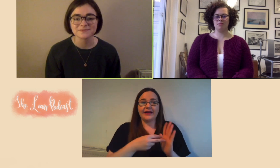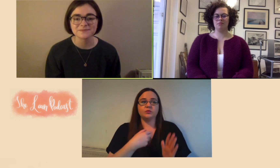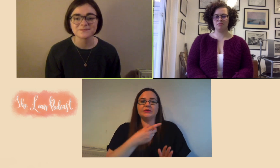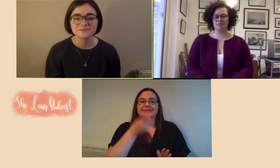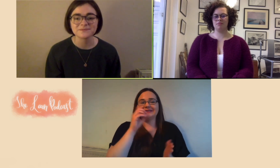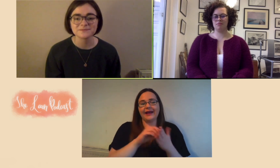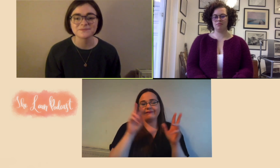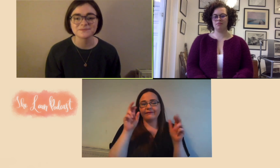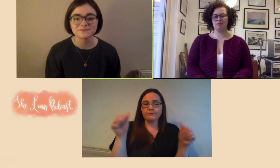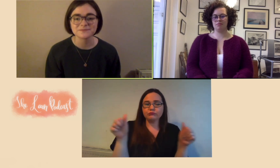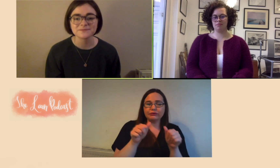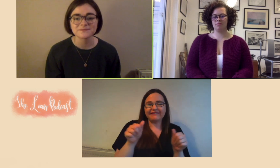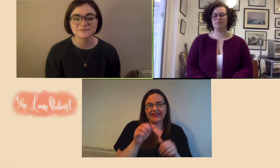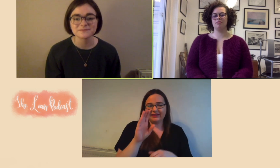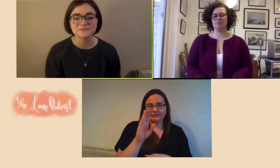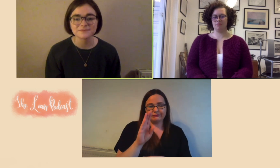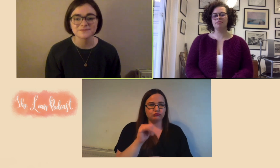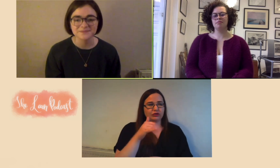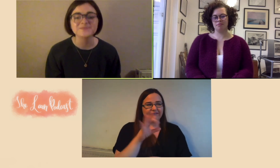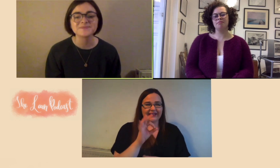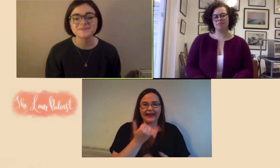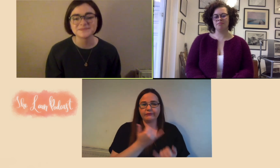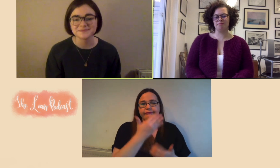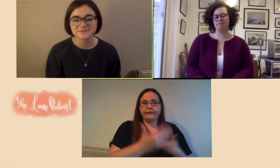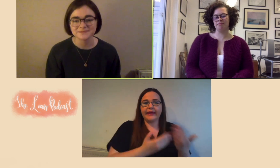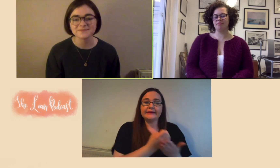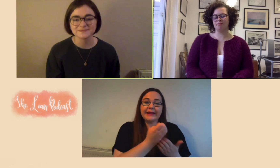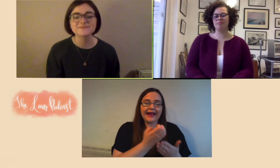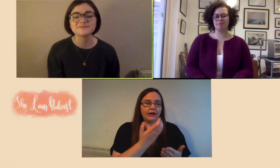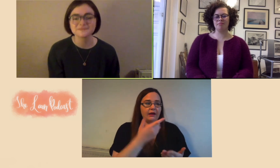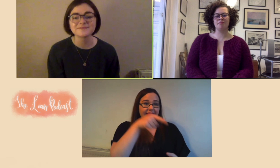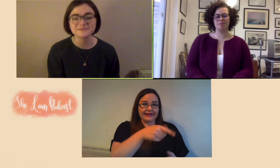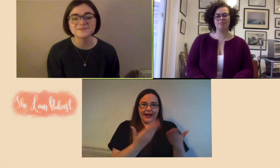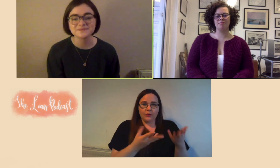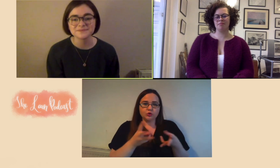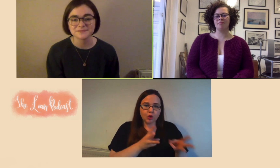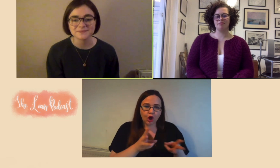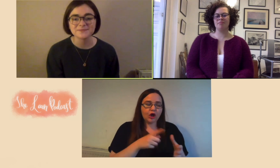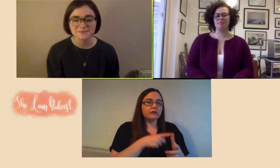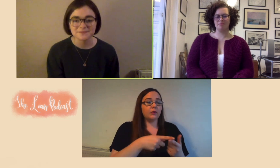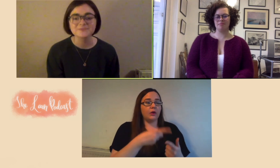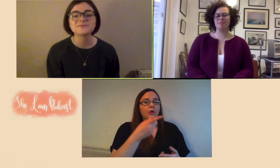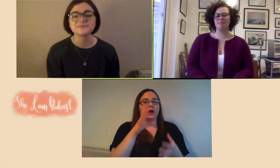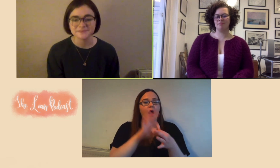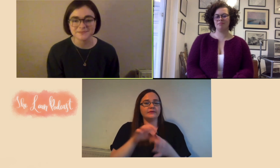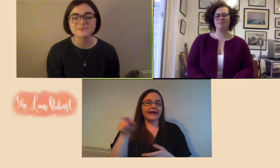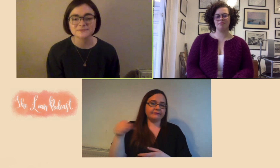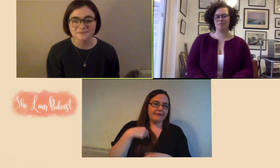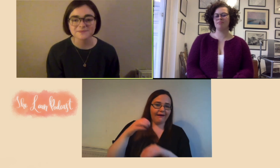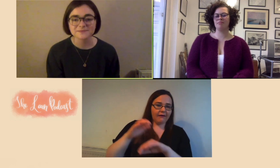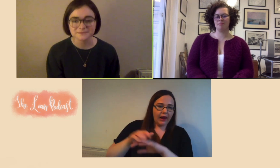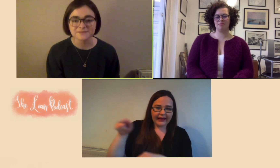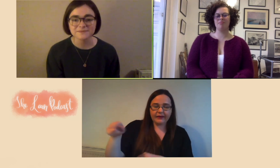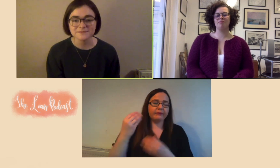So, I would give all that information ahead of the events, like a little briefing just explaining what's gonna happen?